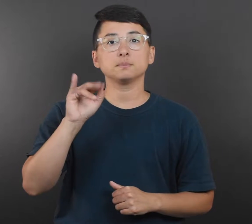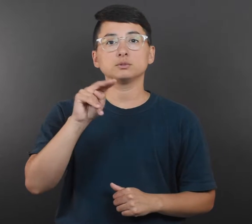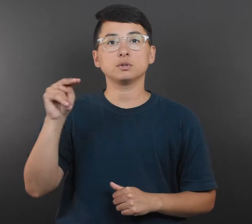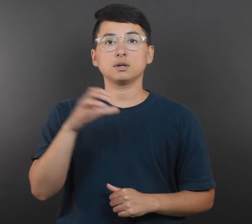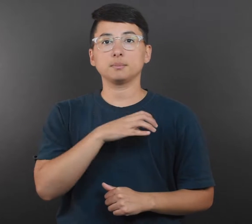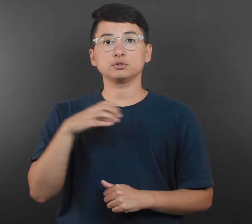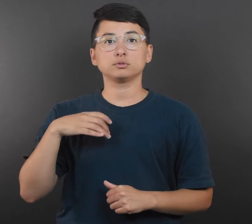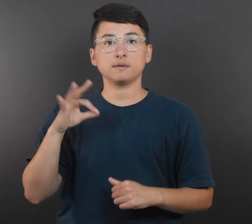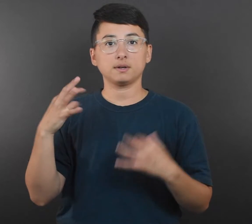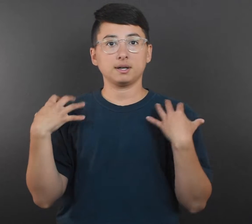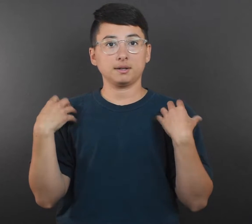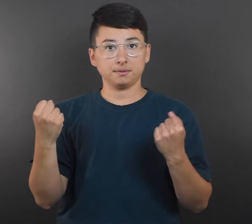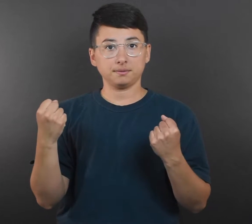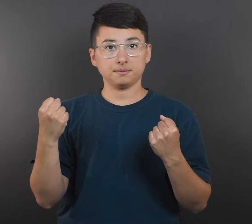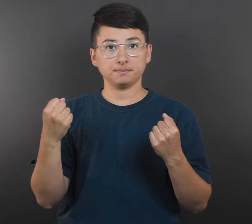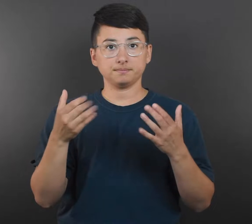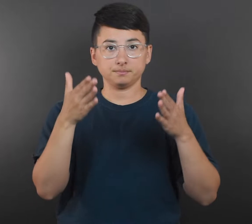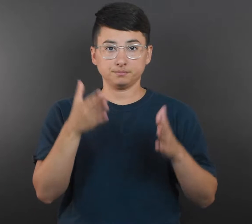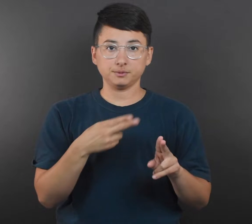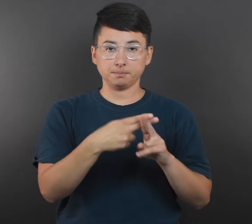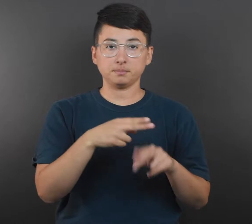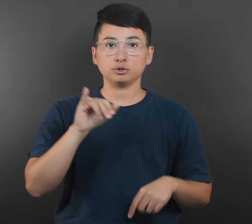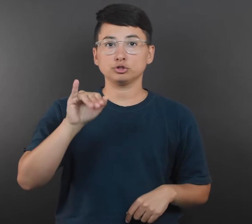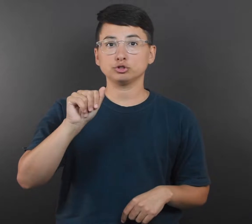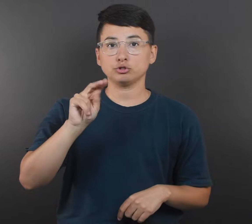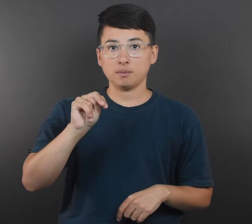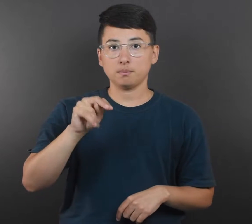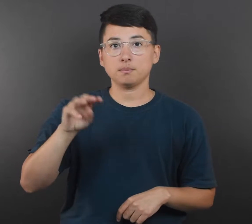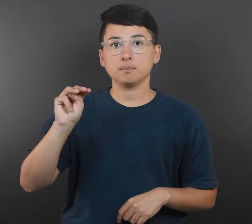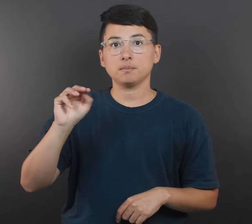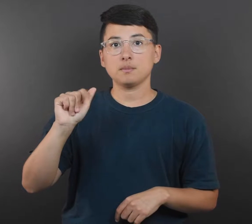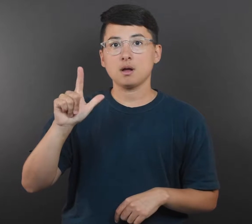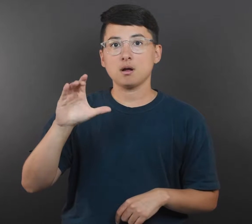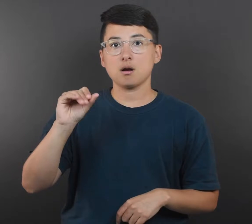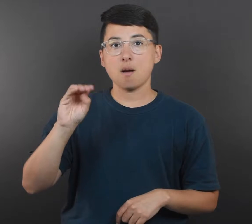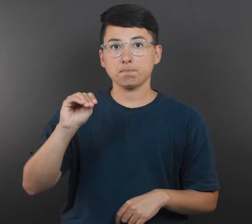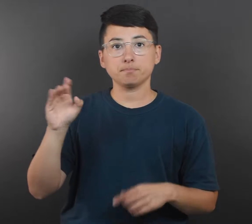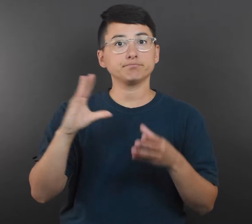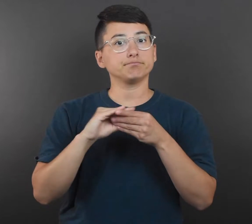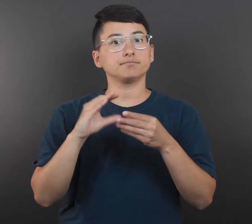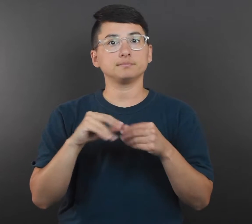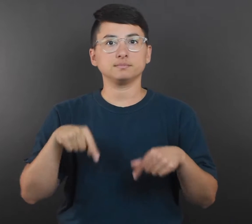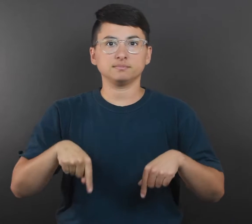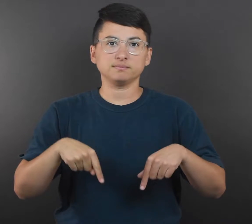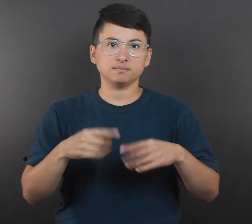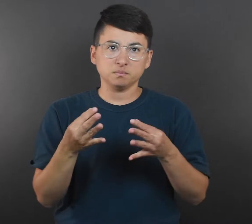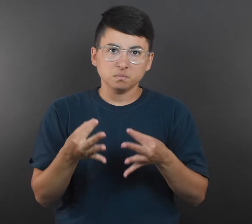“This is an important and exciting time for many families as our youngest Minnesotans can